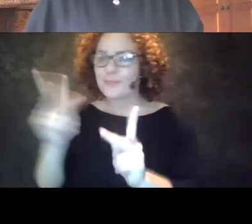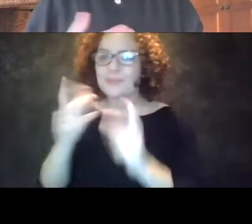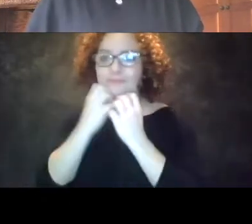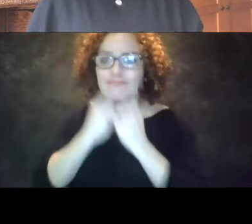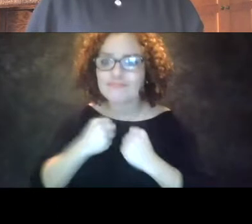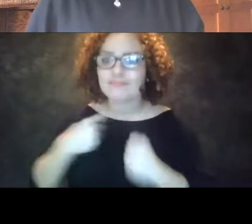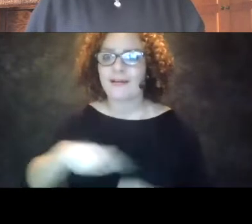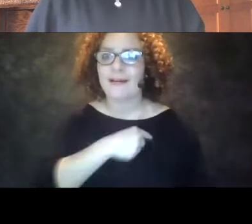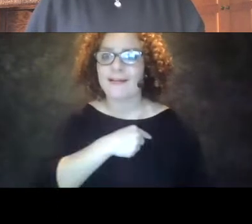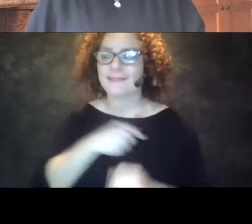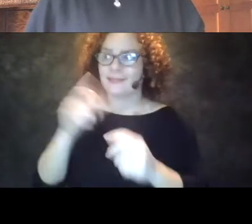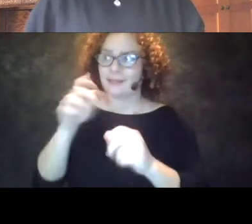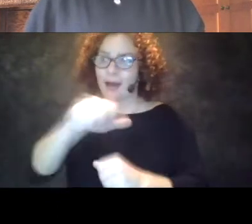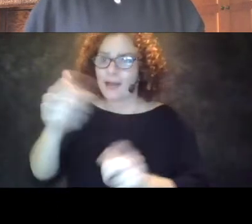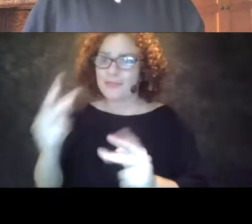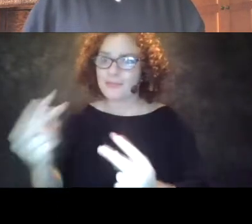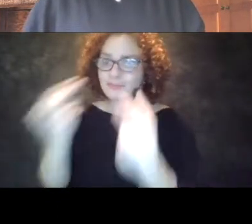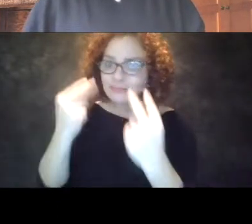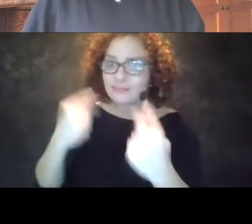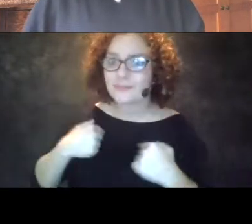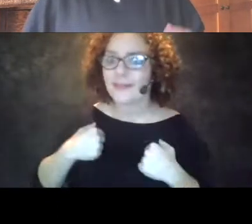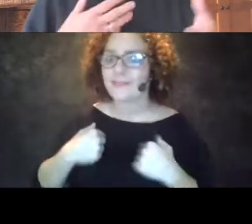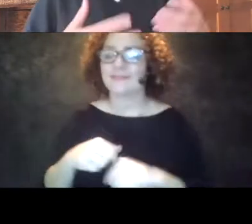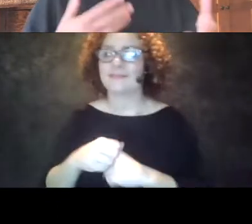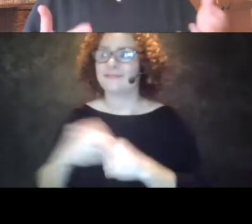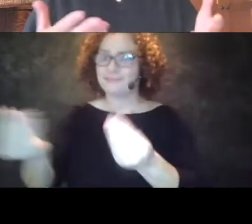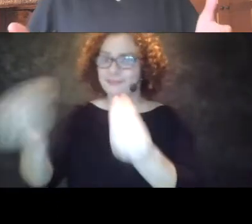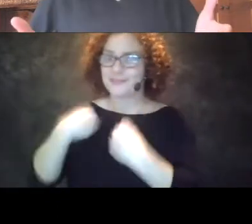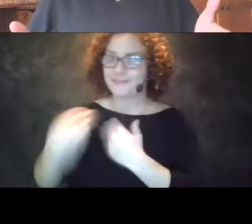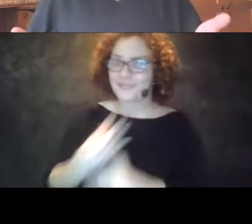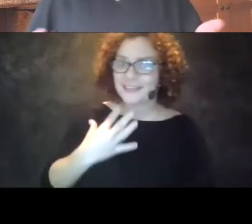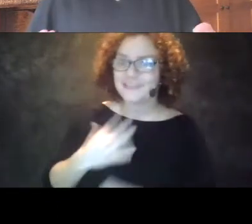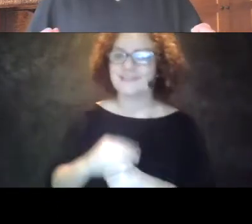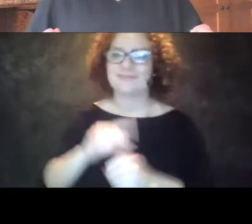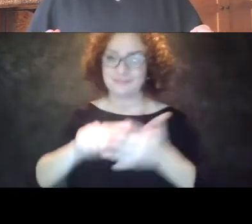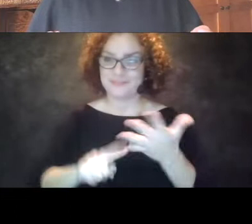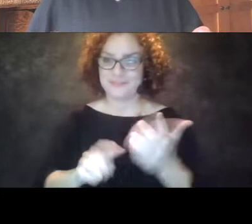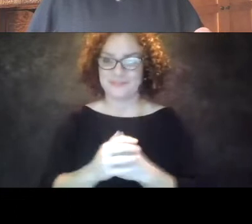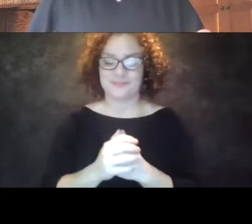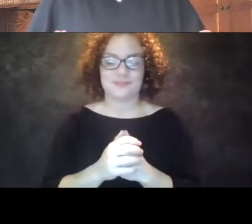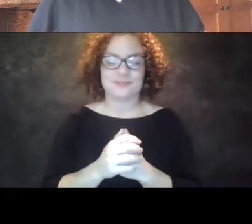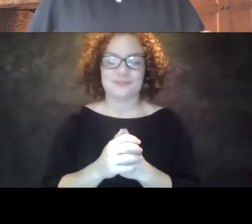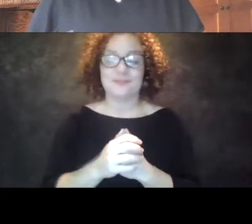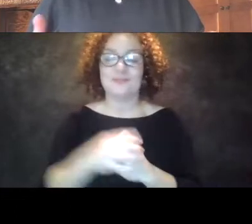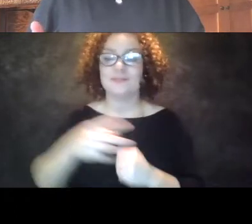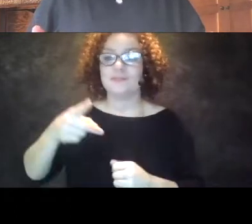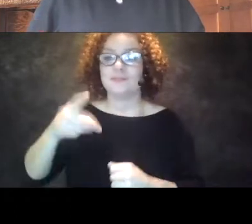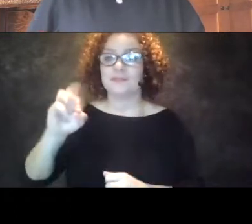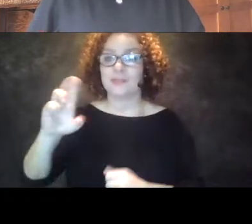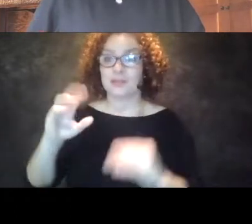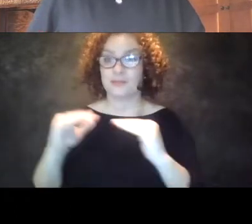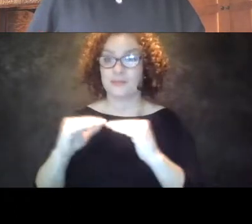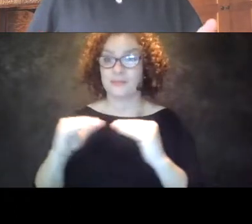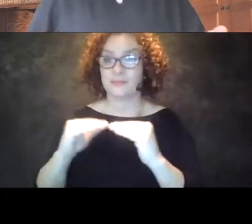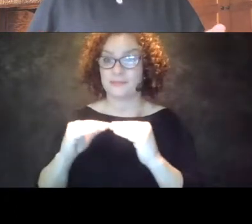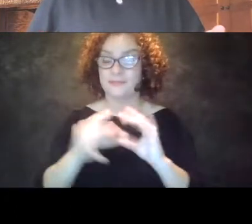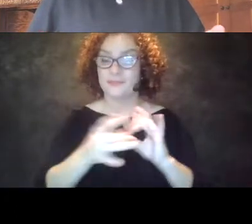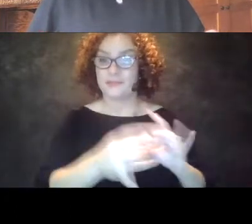us advice. Peer relationships and friendships also, really help children and youth develop